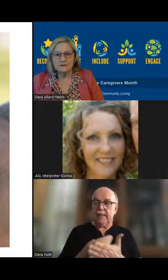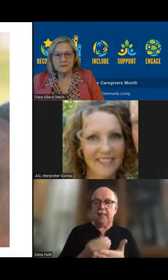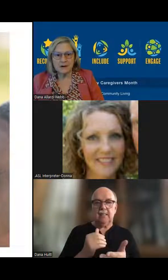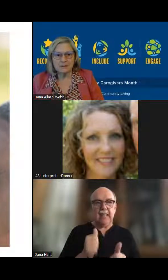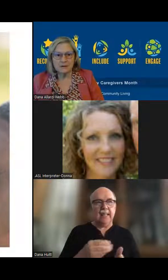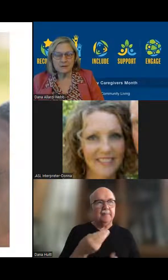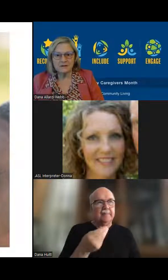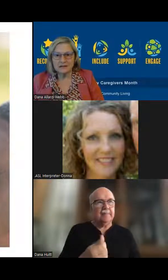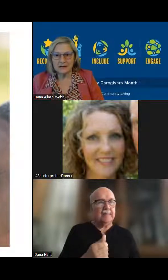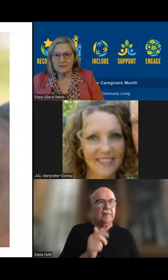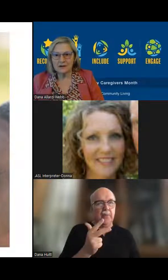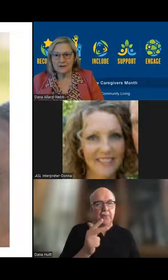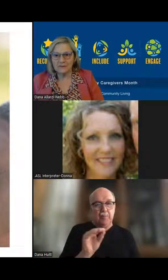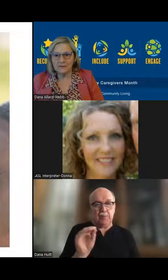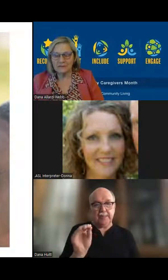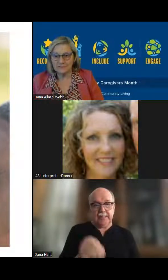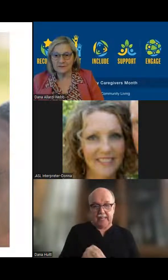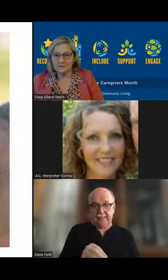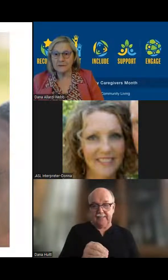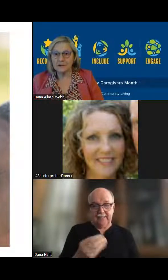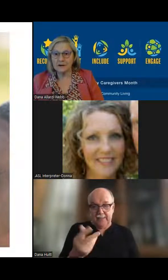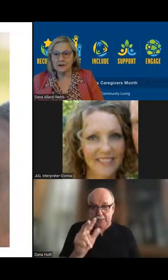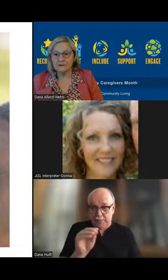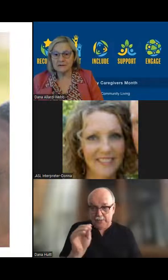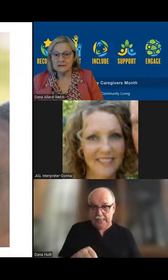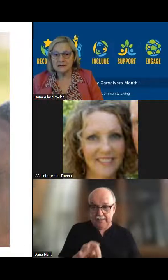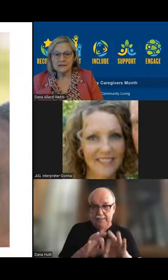, and we have a high school Home Care Aide Program